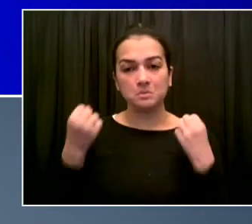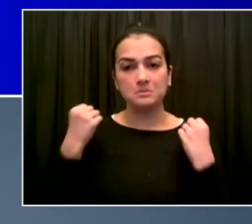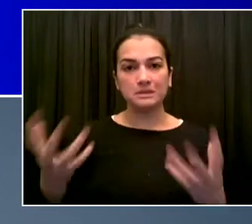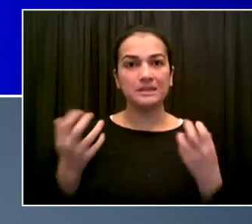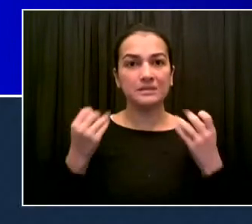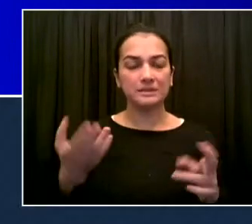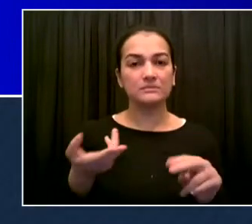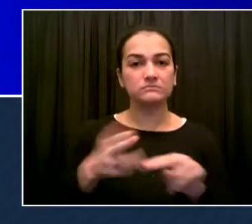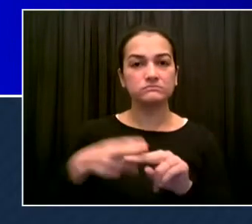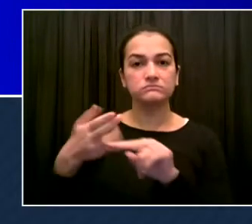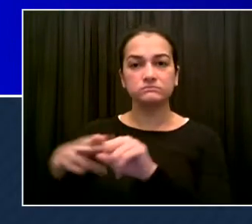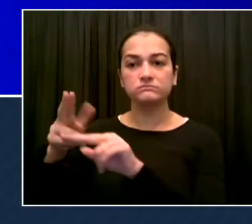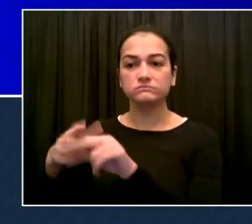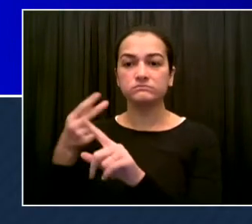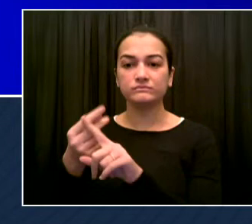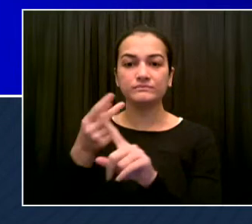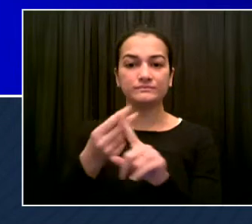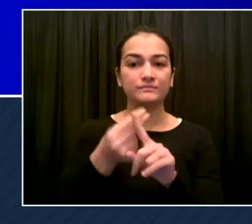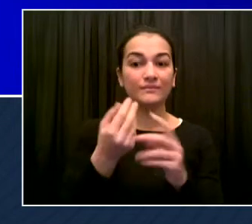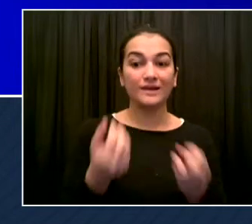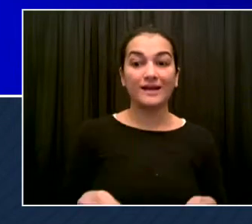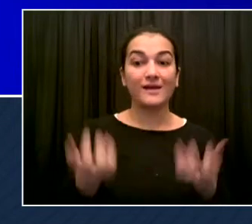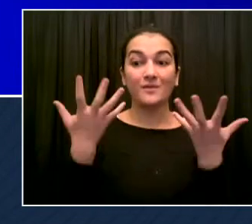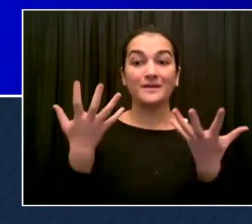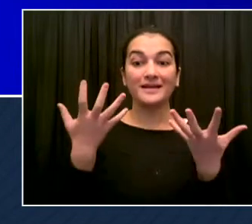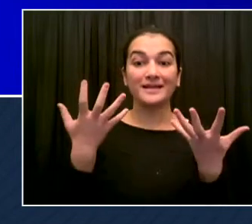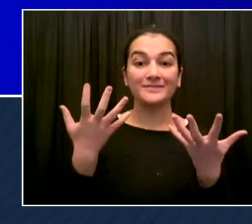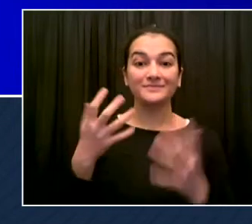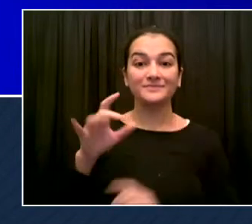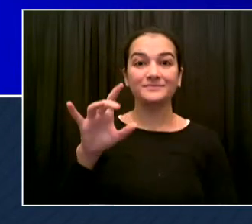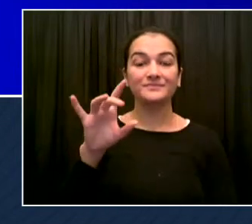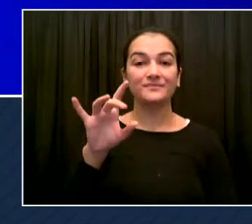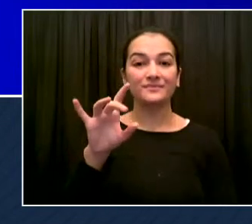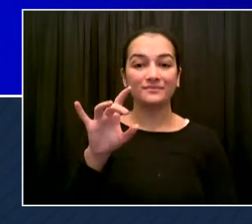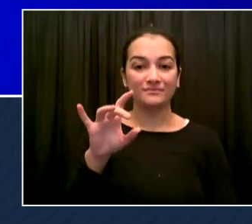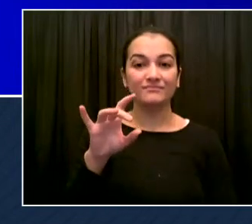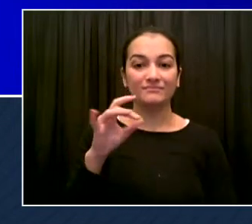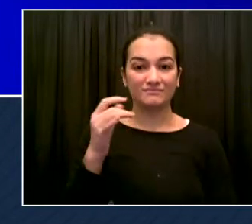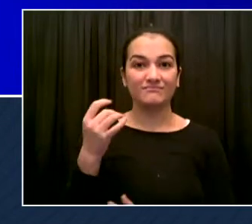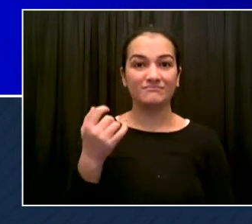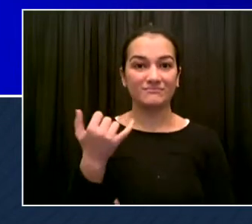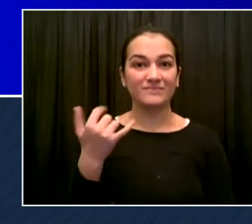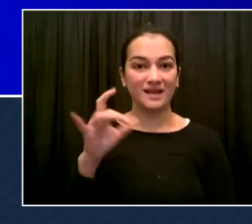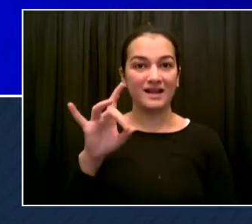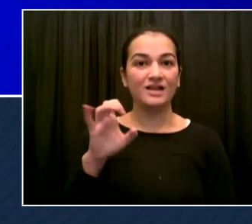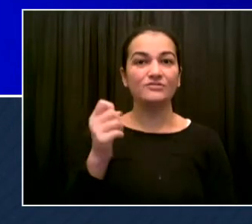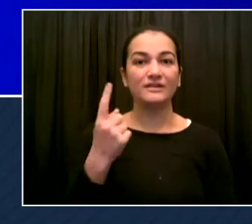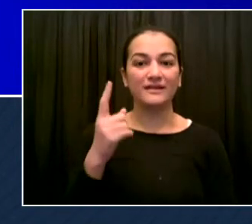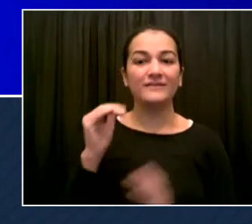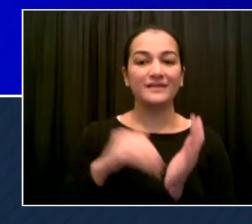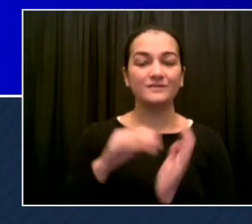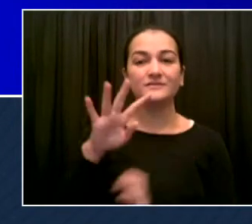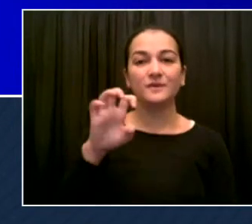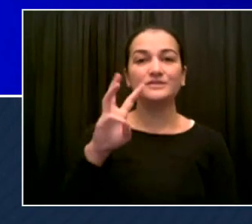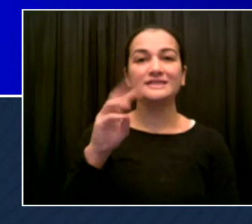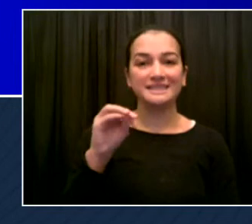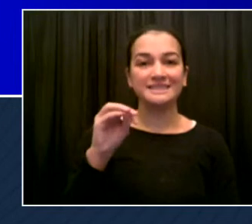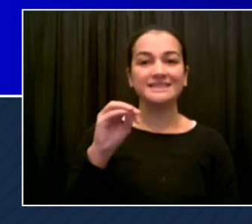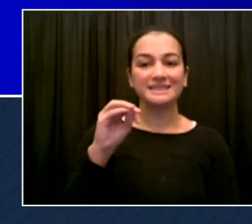AN IMPACT IT HAS